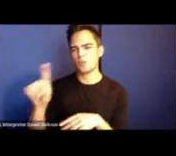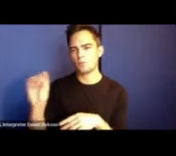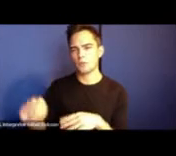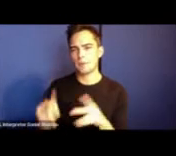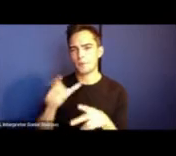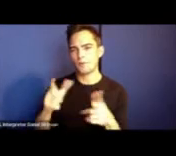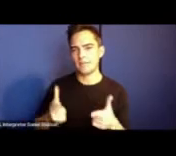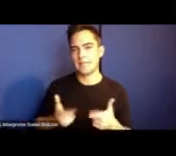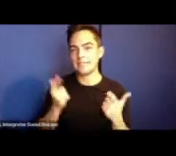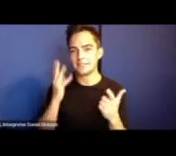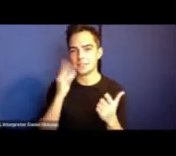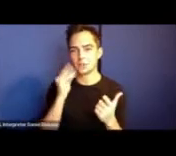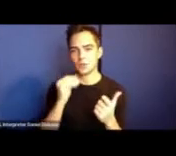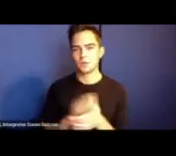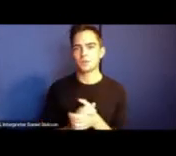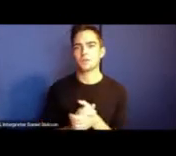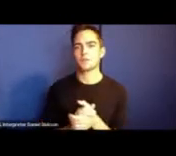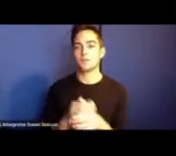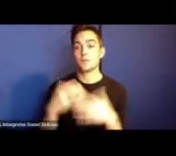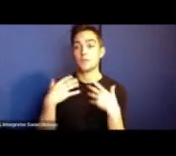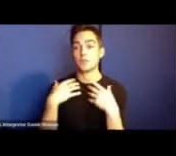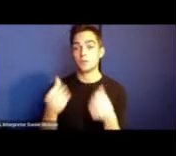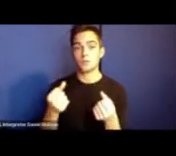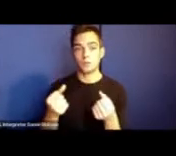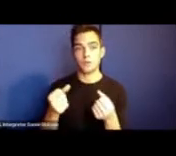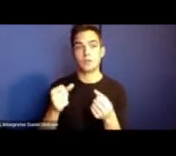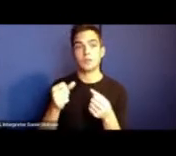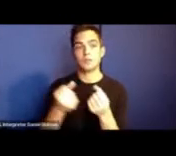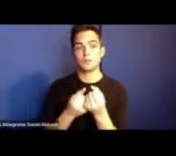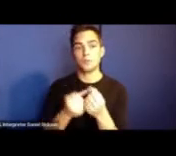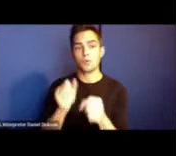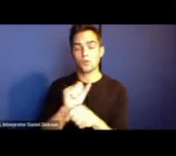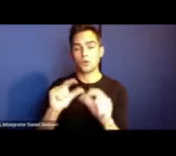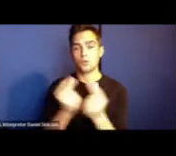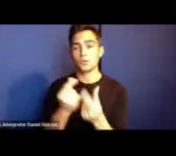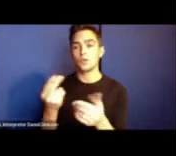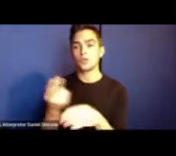experience. So the recovery support workgroup uses recovery data to validate the lived